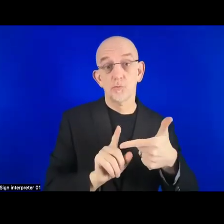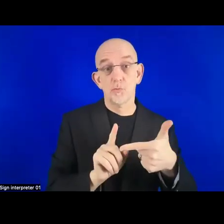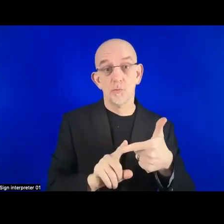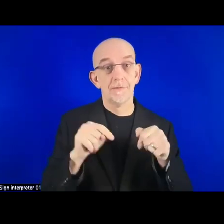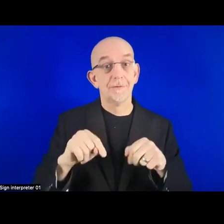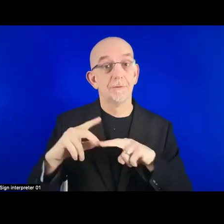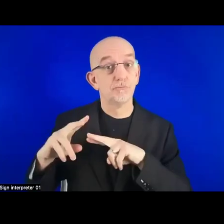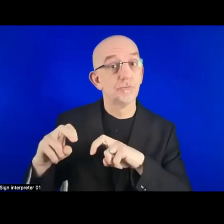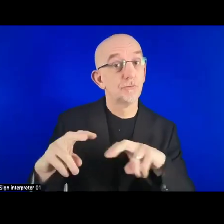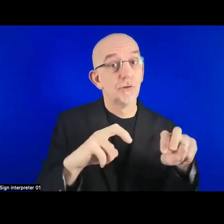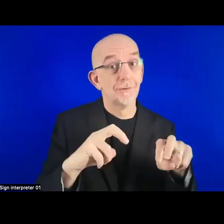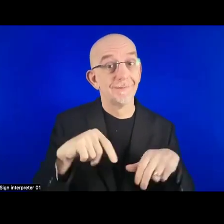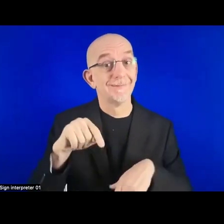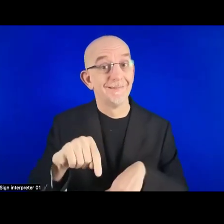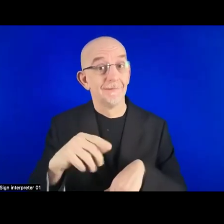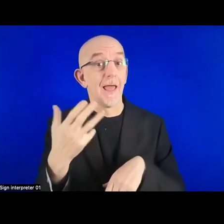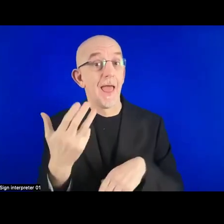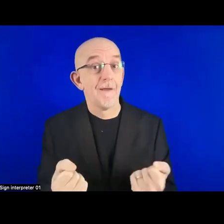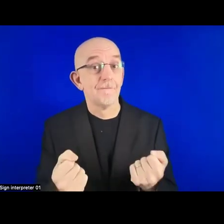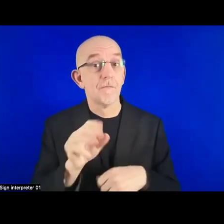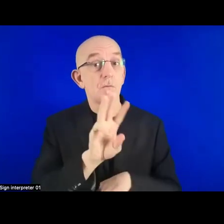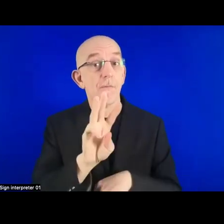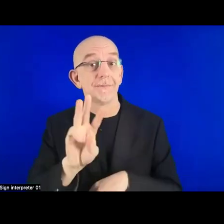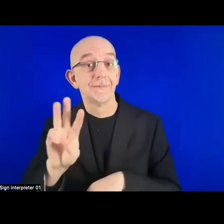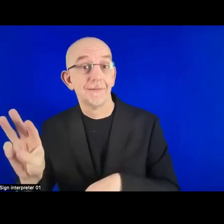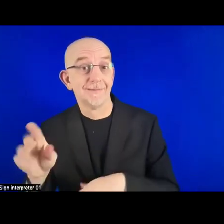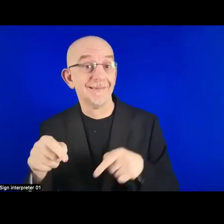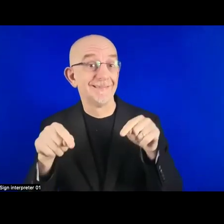during this webinar, after I have explained the call for proposals, you will hear